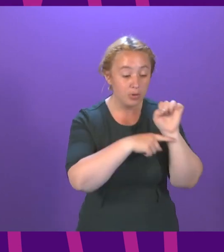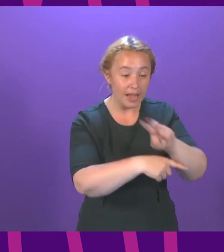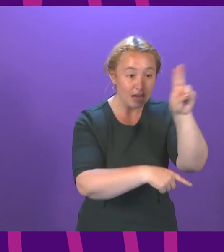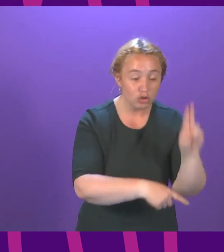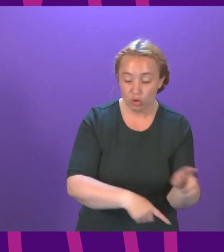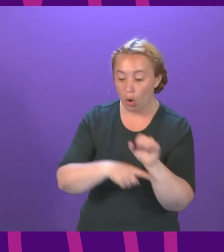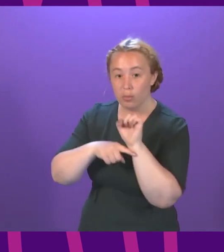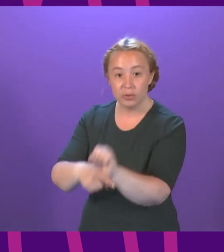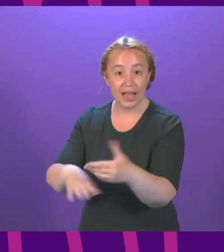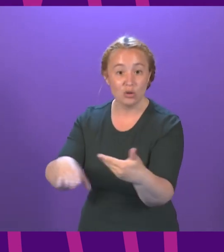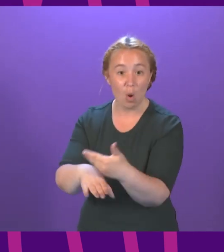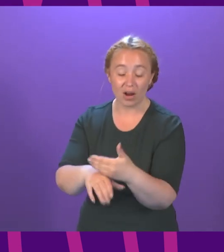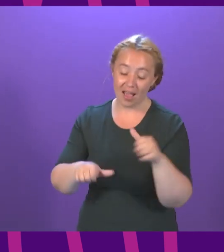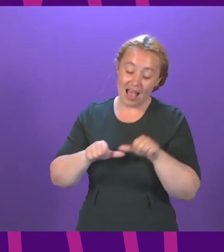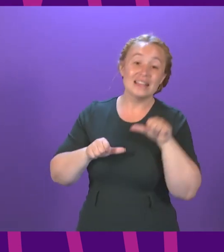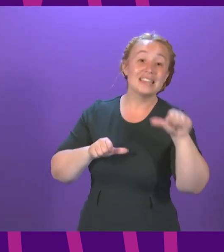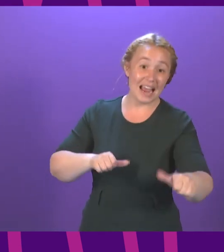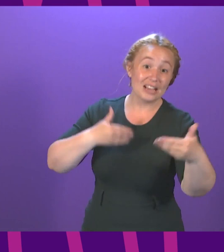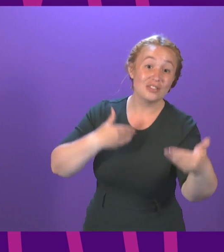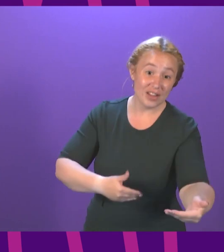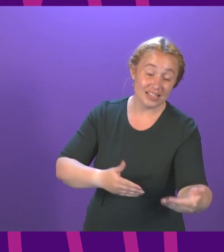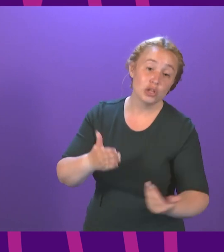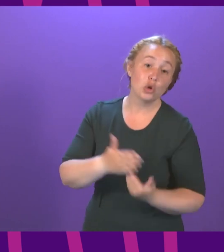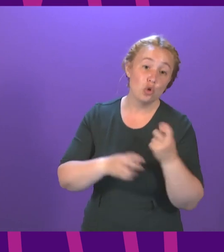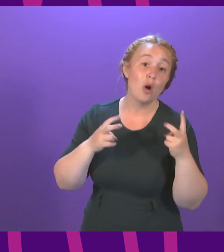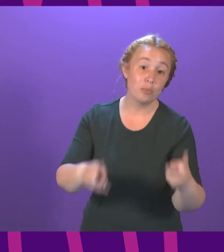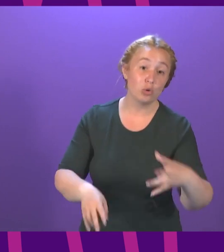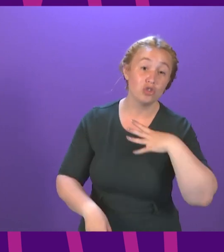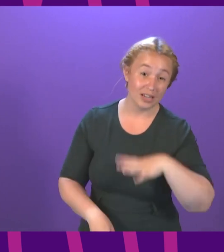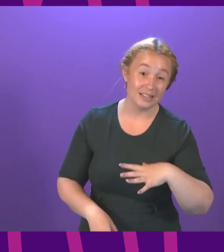is the new approach that we require for the next phase of the pandemic.